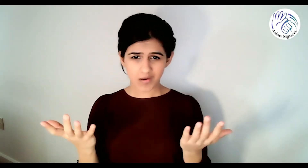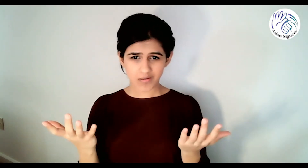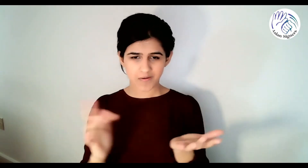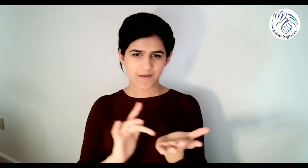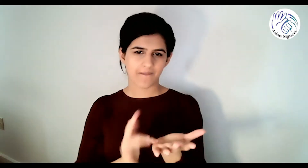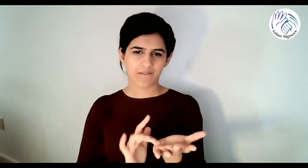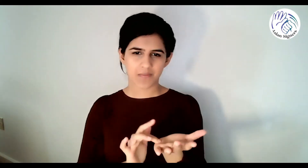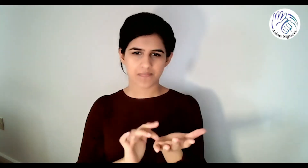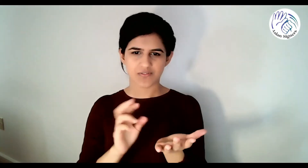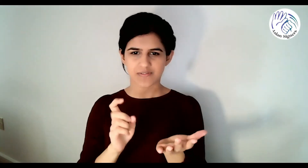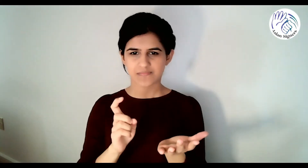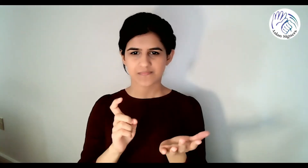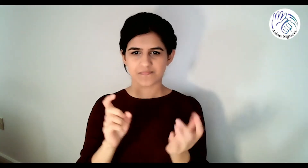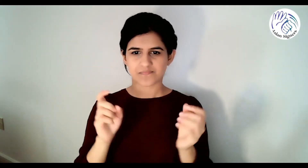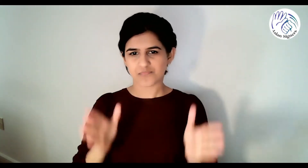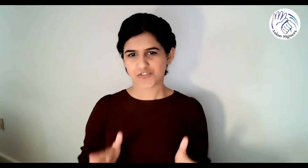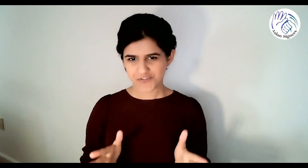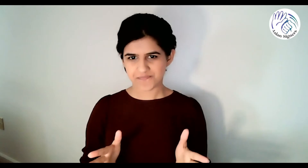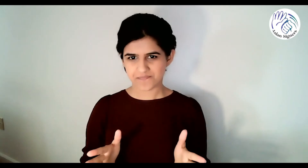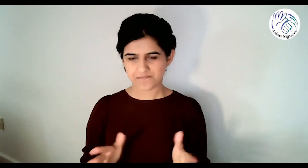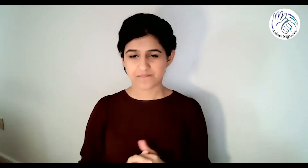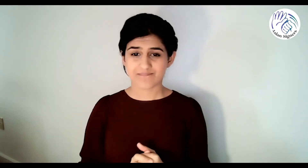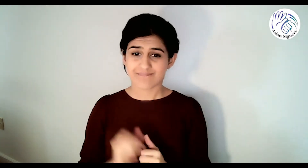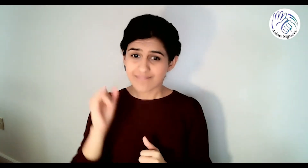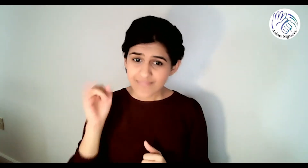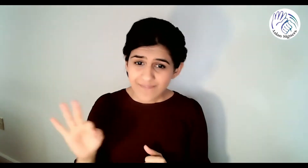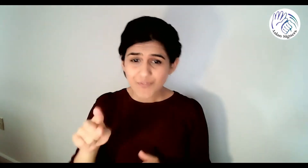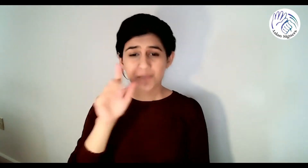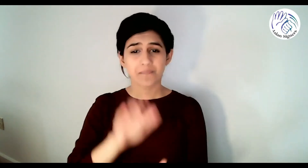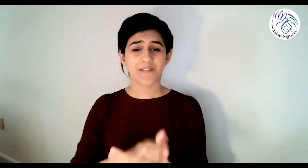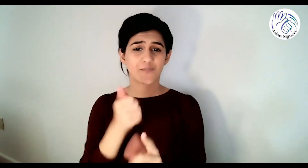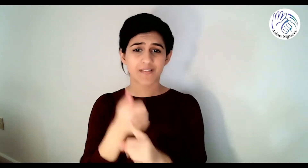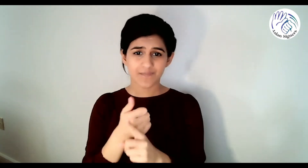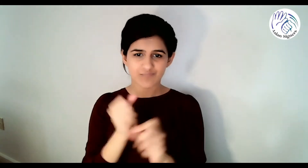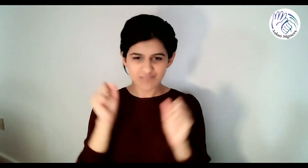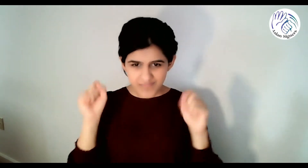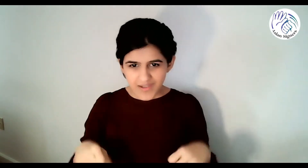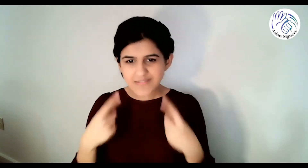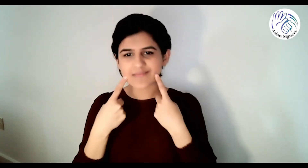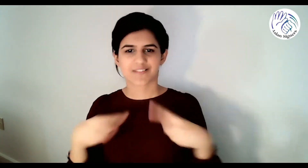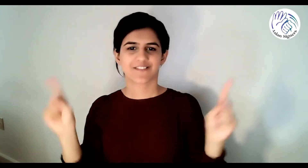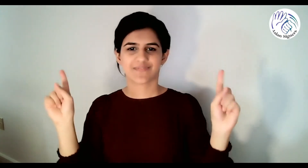becoming a pharmacist. If you believe in yourself, you can do anything!